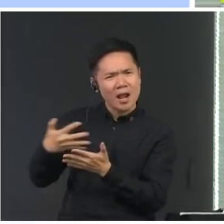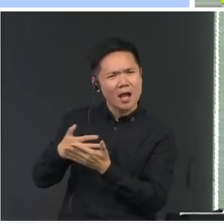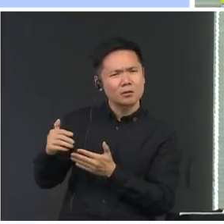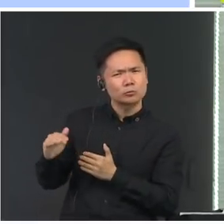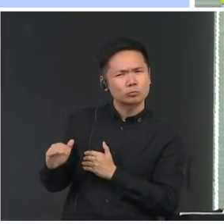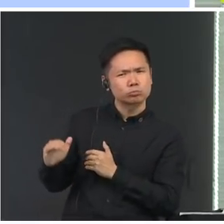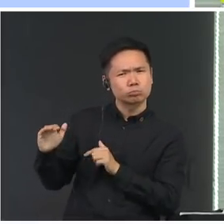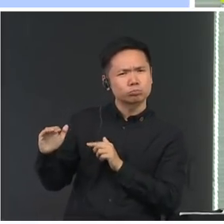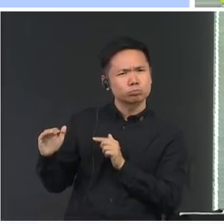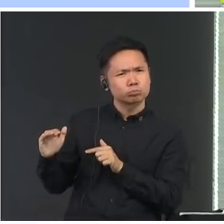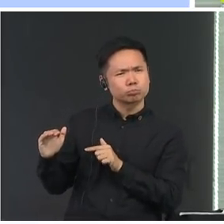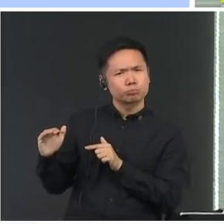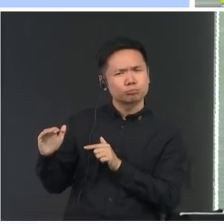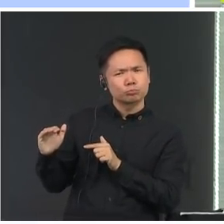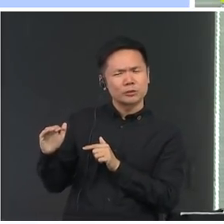So sign language, Deaf people and